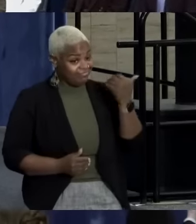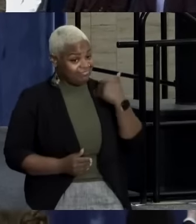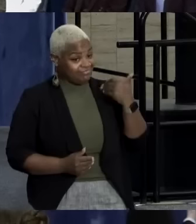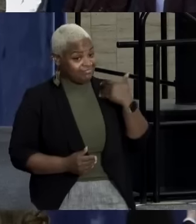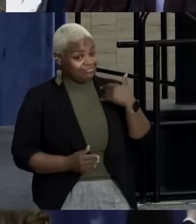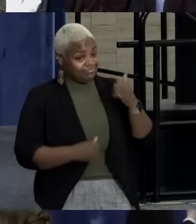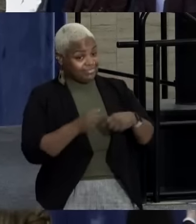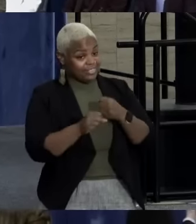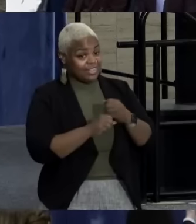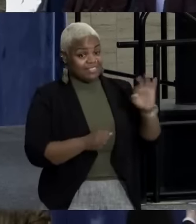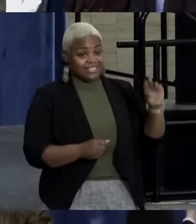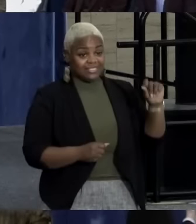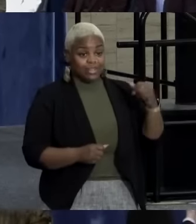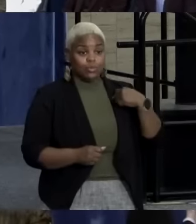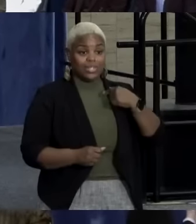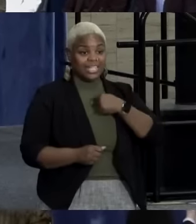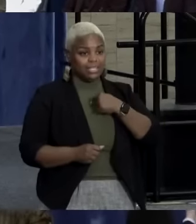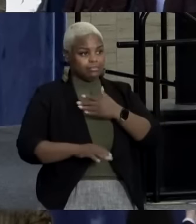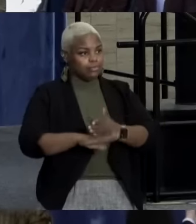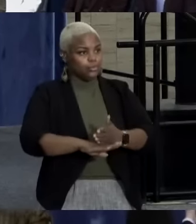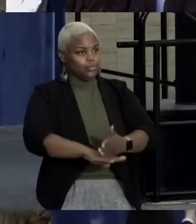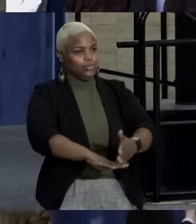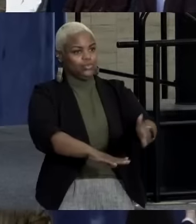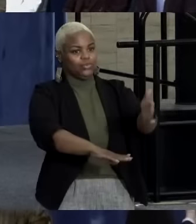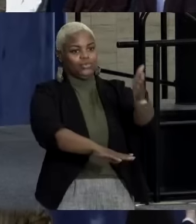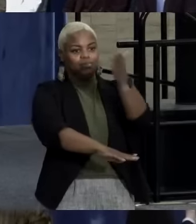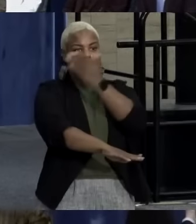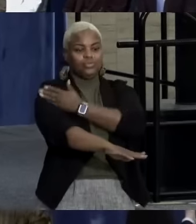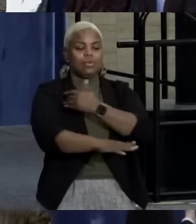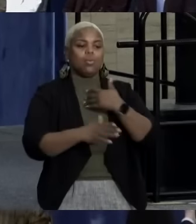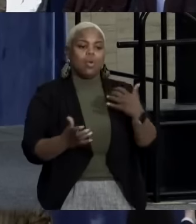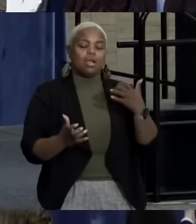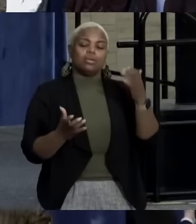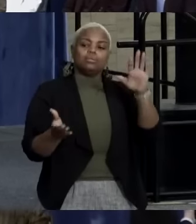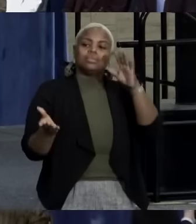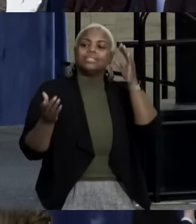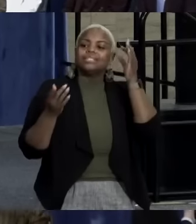I would like to consider today our arrival at the start line, not the finish line,